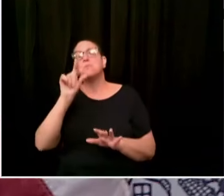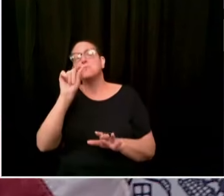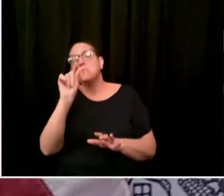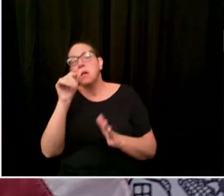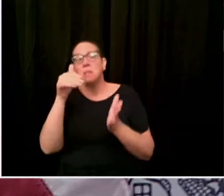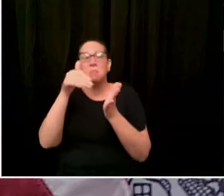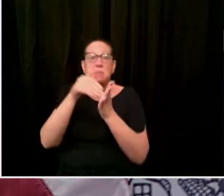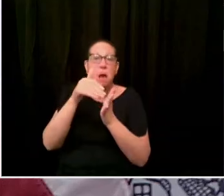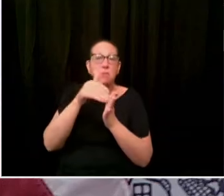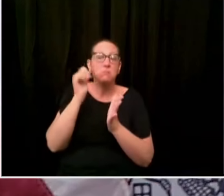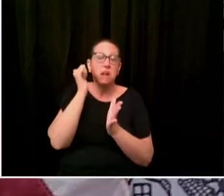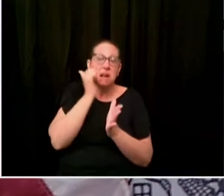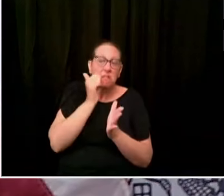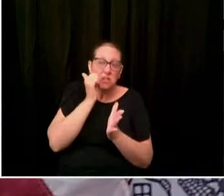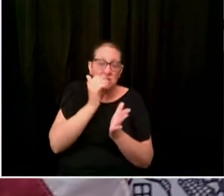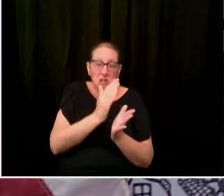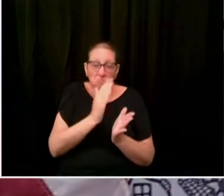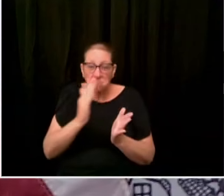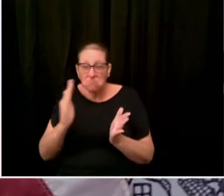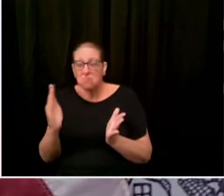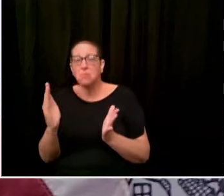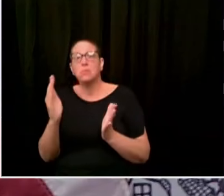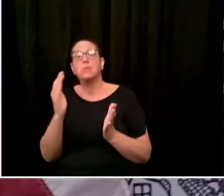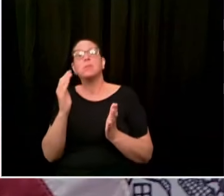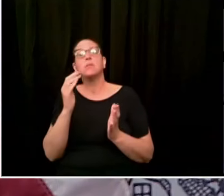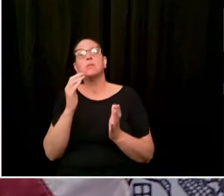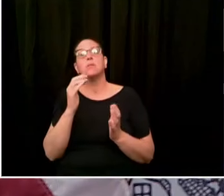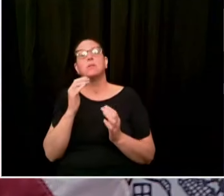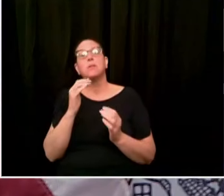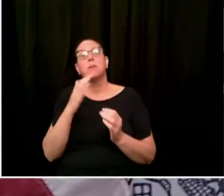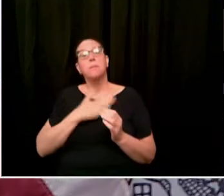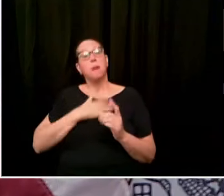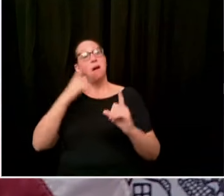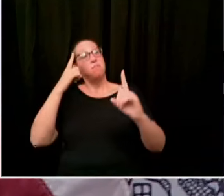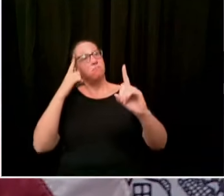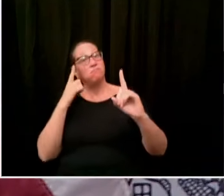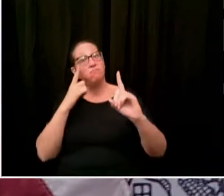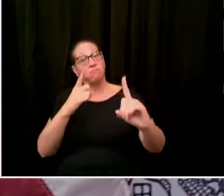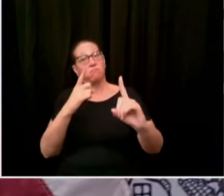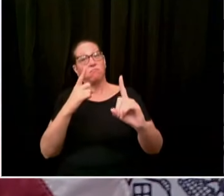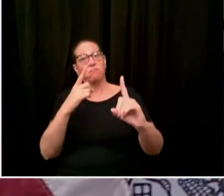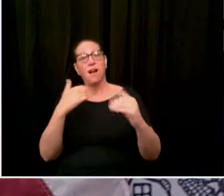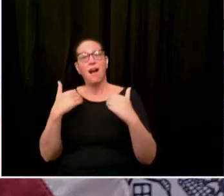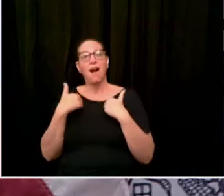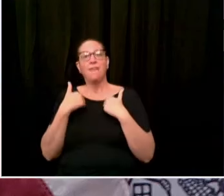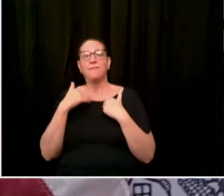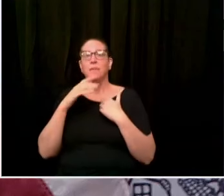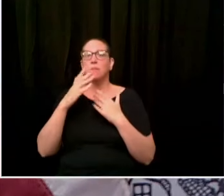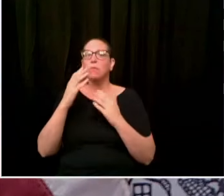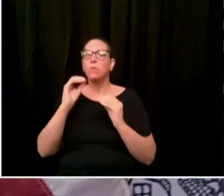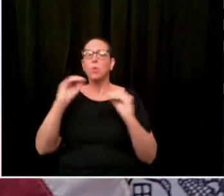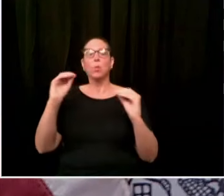THAT ACCORDING TO GREATEST NEED. THAT IS STARTING